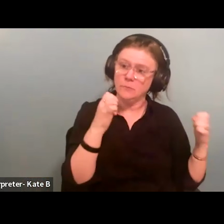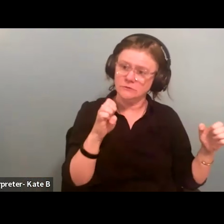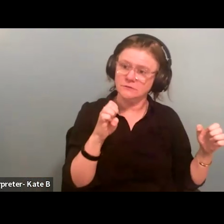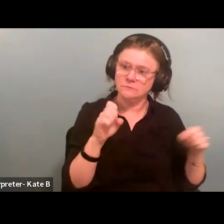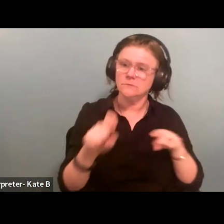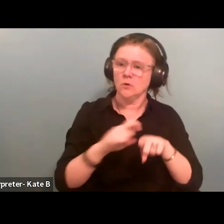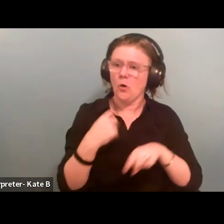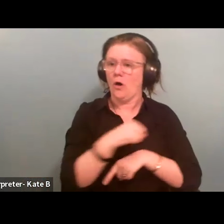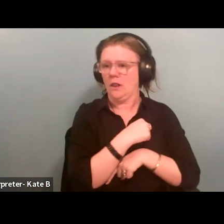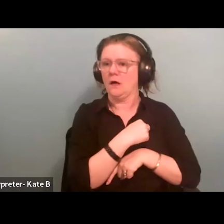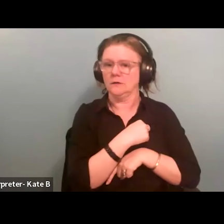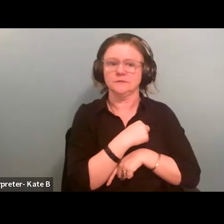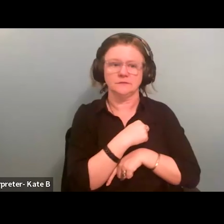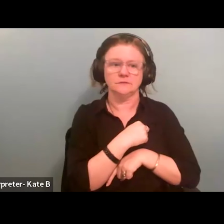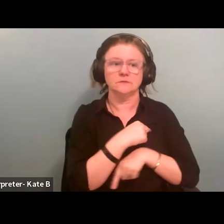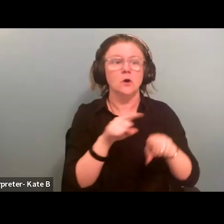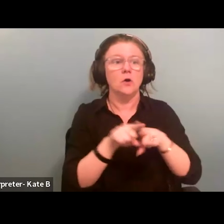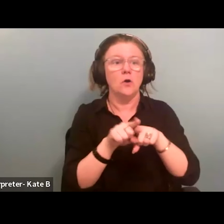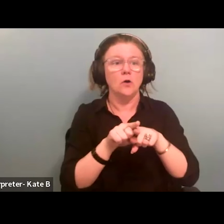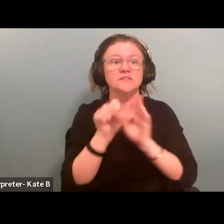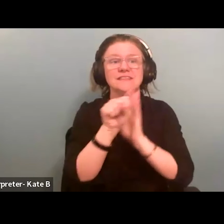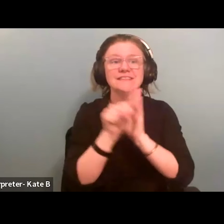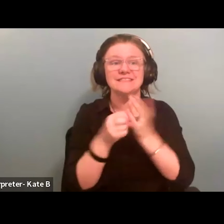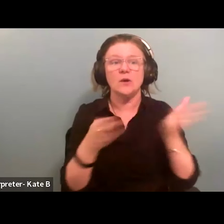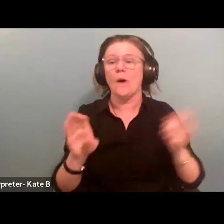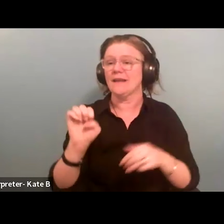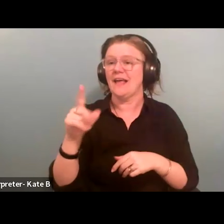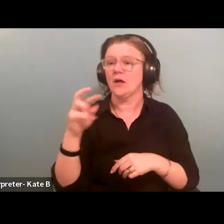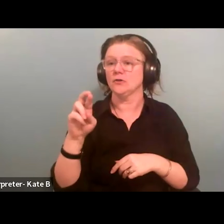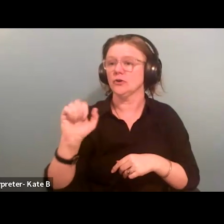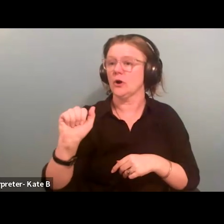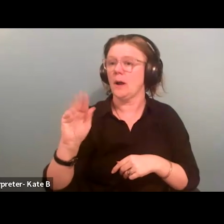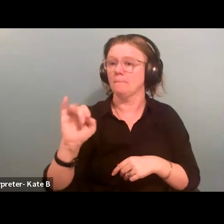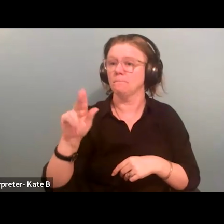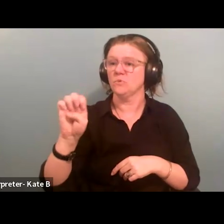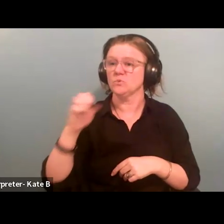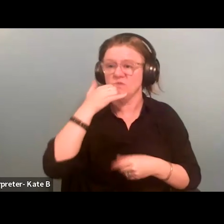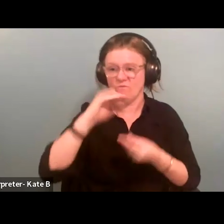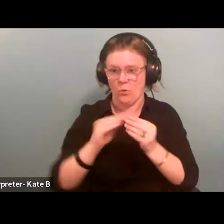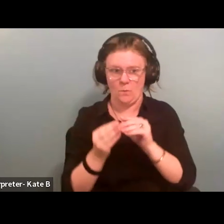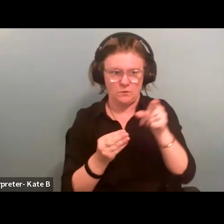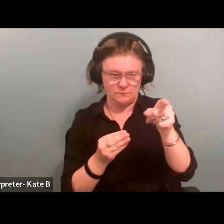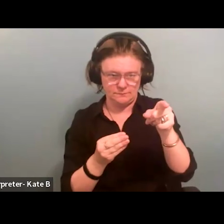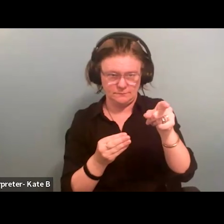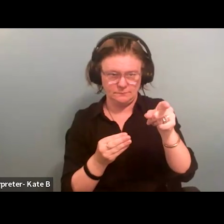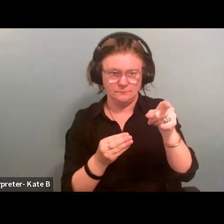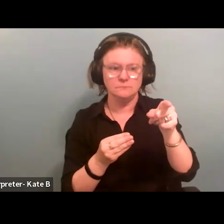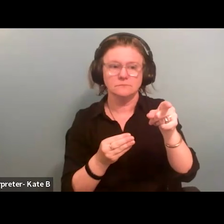a statewide elder abuse hotline is available, 1-800-490-8505. You'll get sick of me saying that number